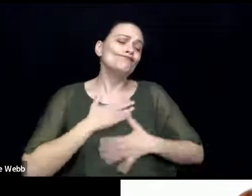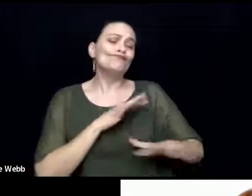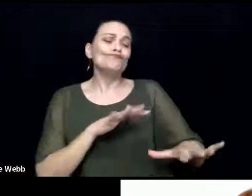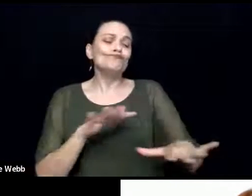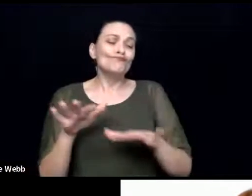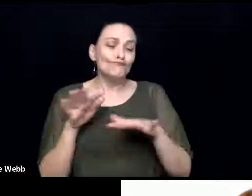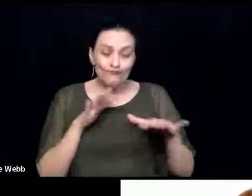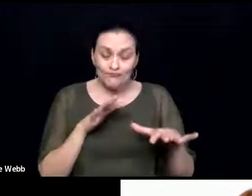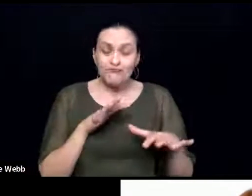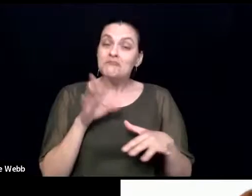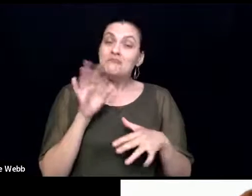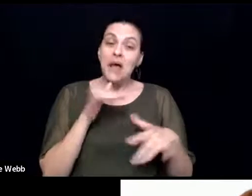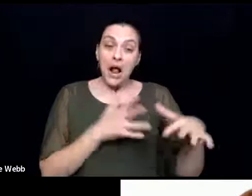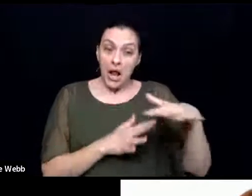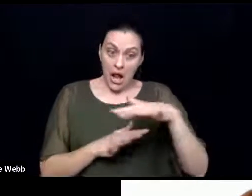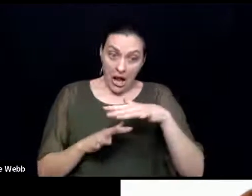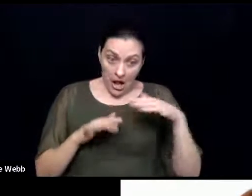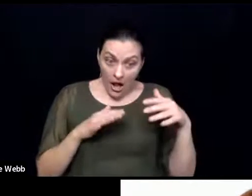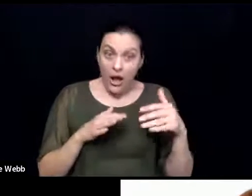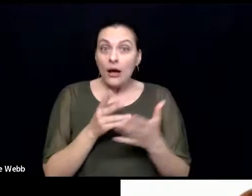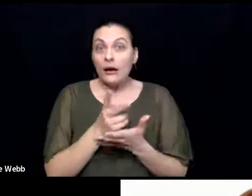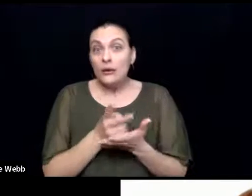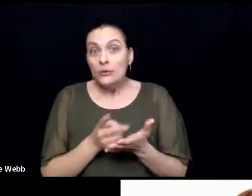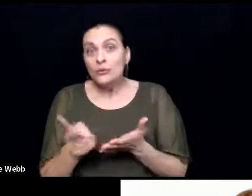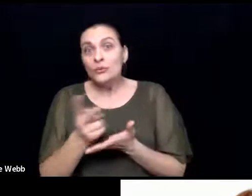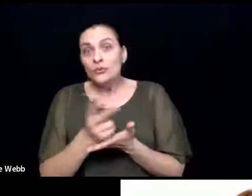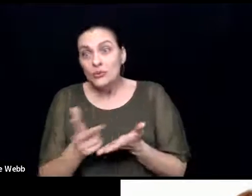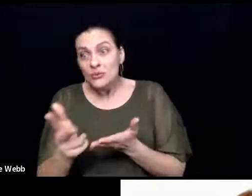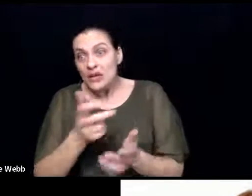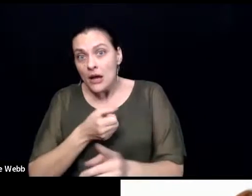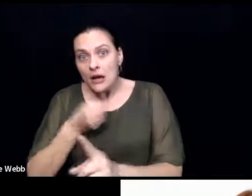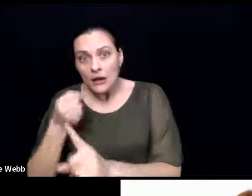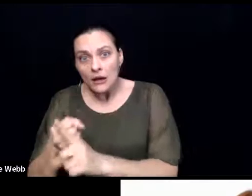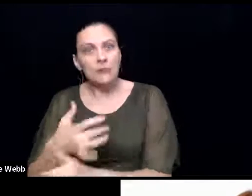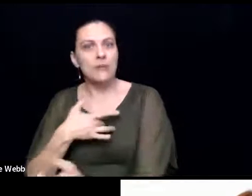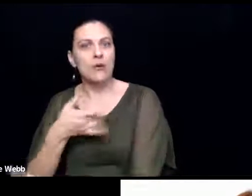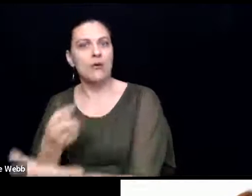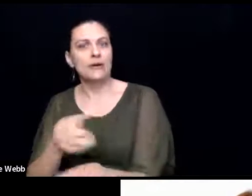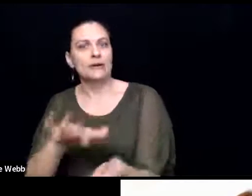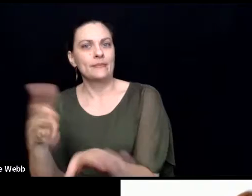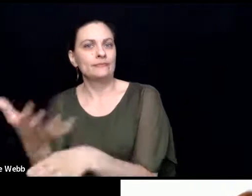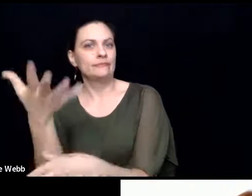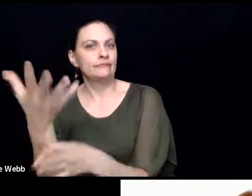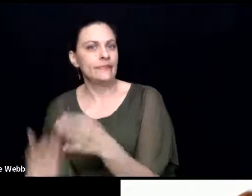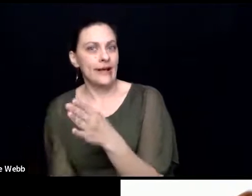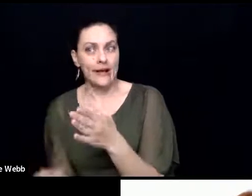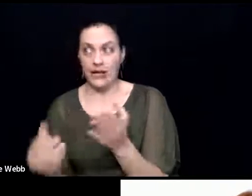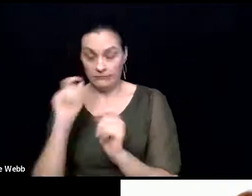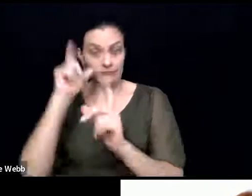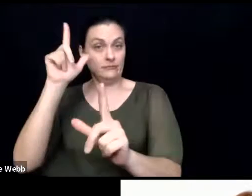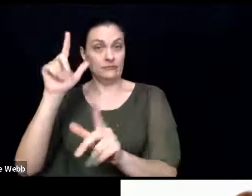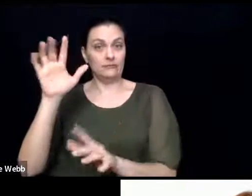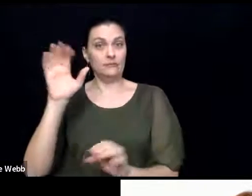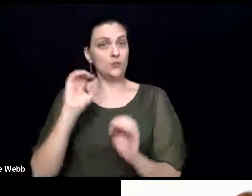you know, sudden. We didn't have any expectations. I am a researcher, so my first instinct was to